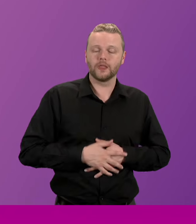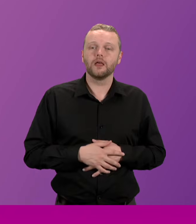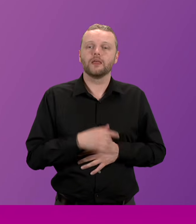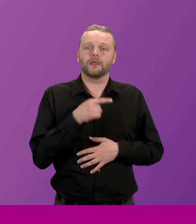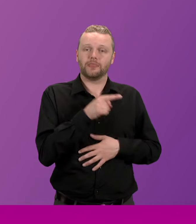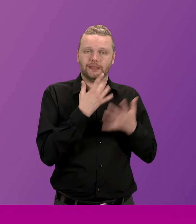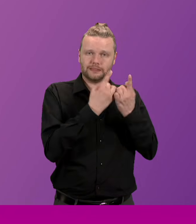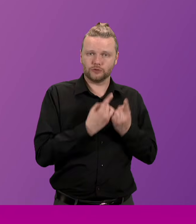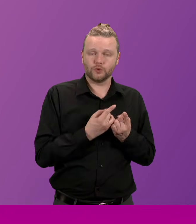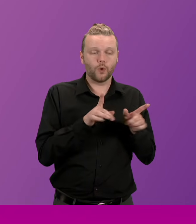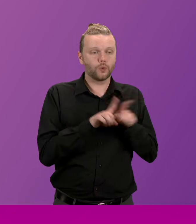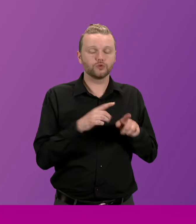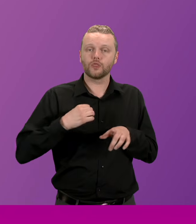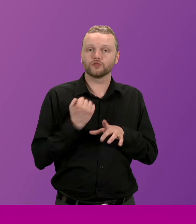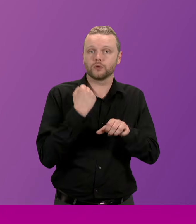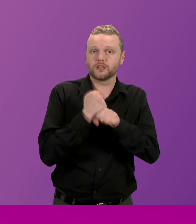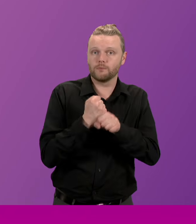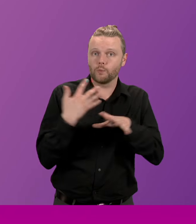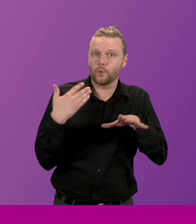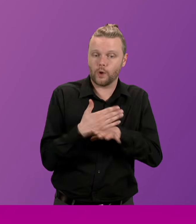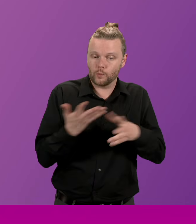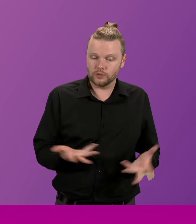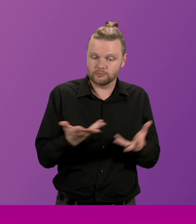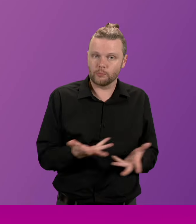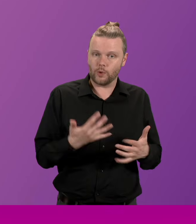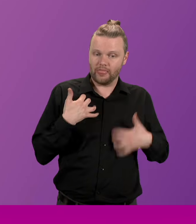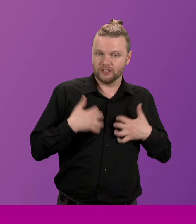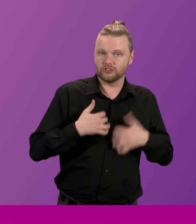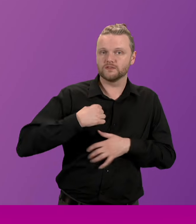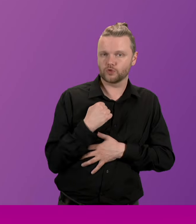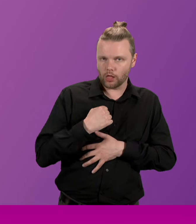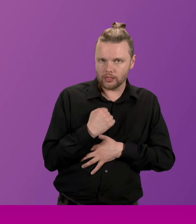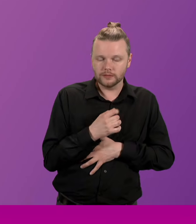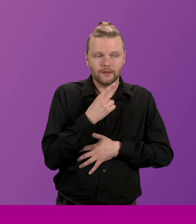the Scottish Government will always work to promote Scotland’s interests in the international